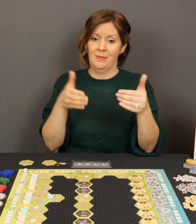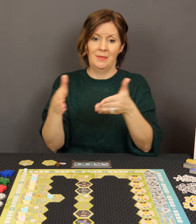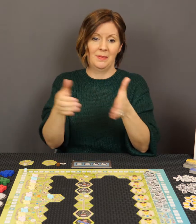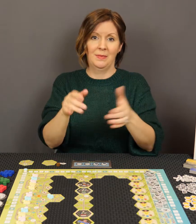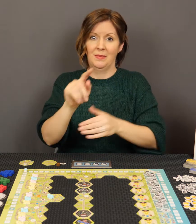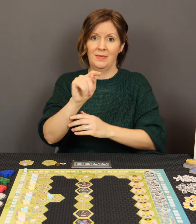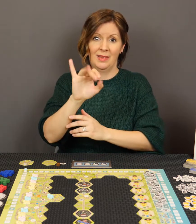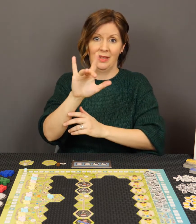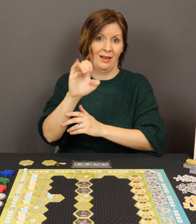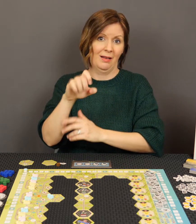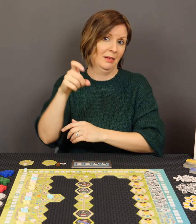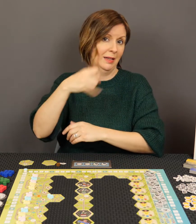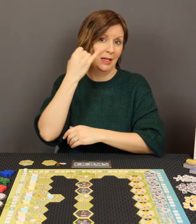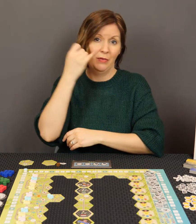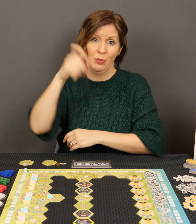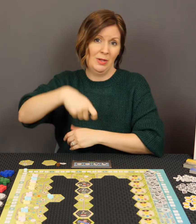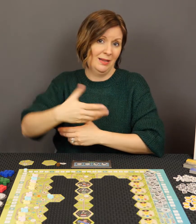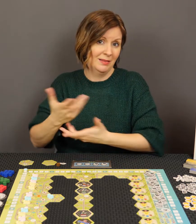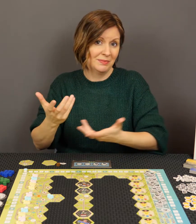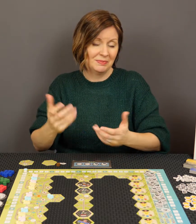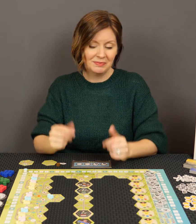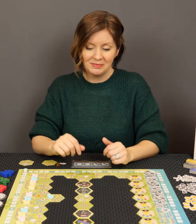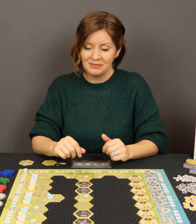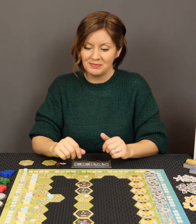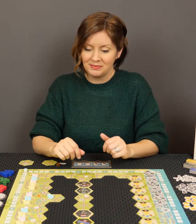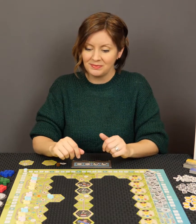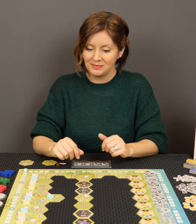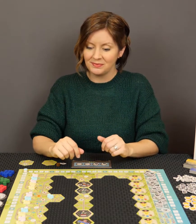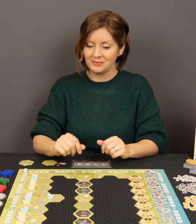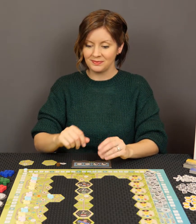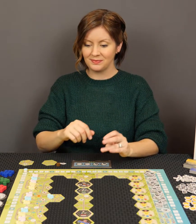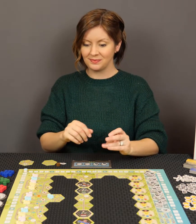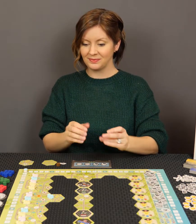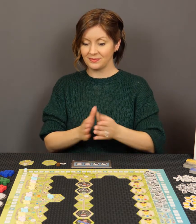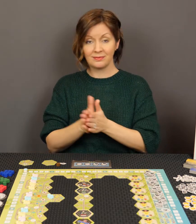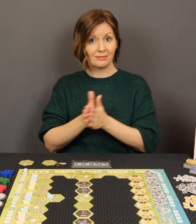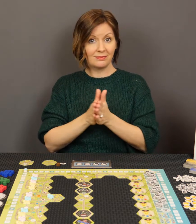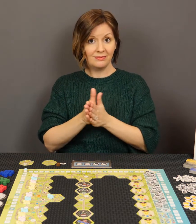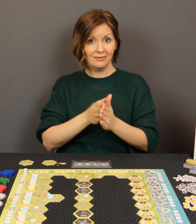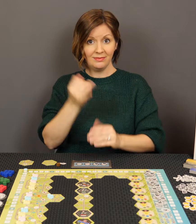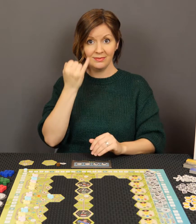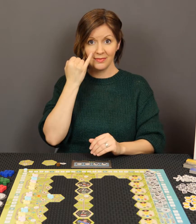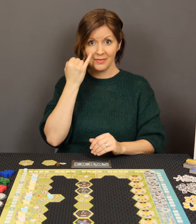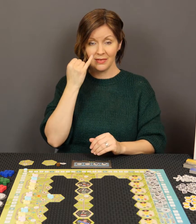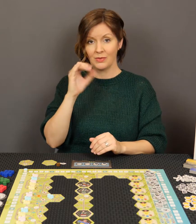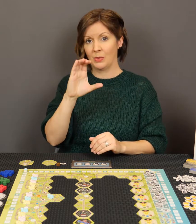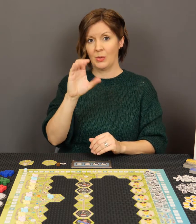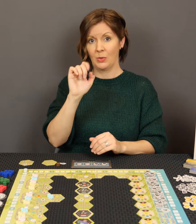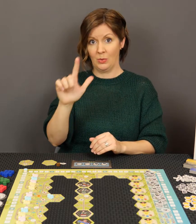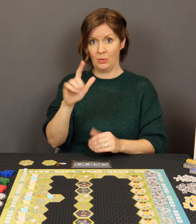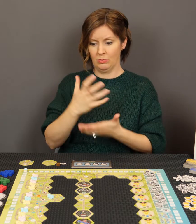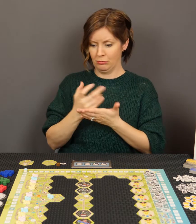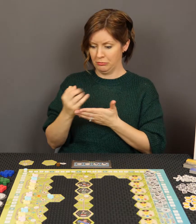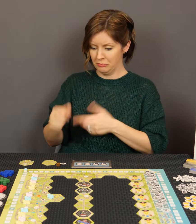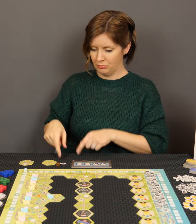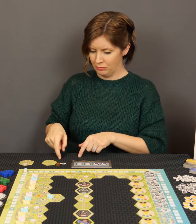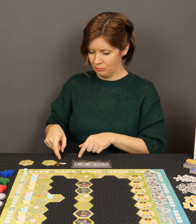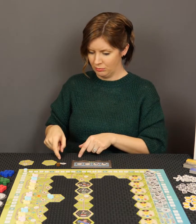So continue putting down path tiles if you need to.